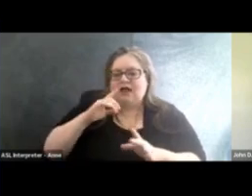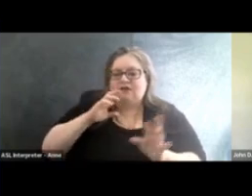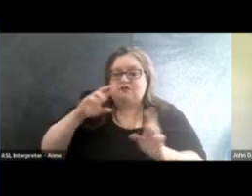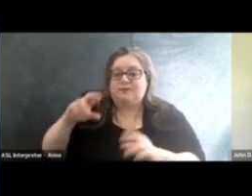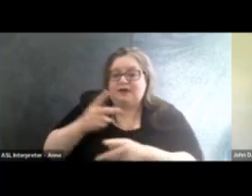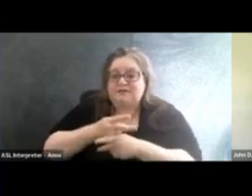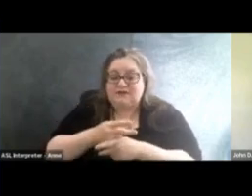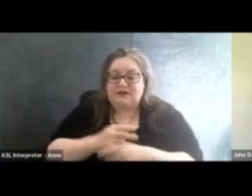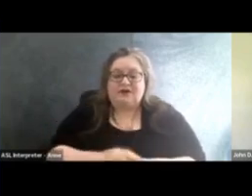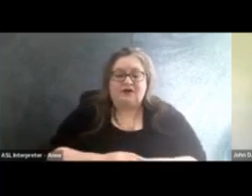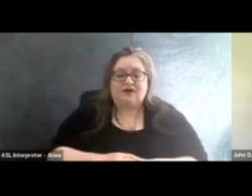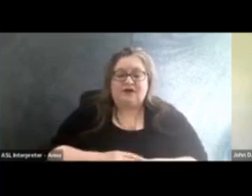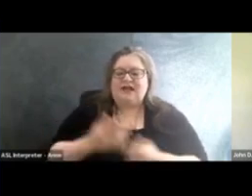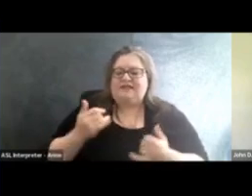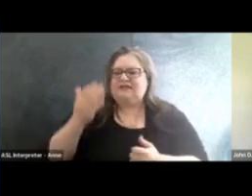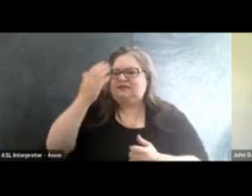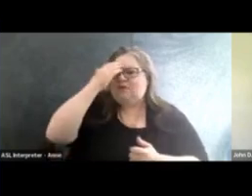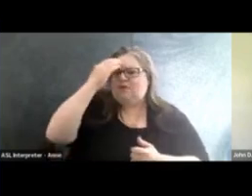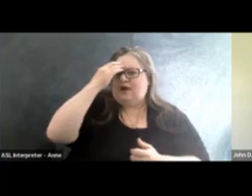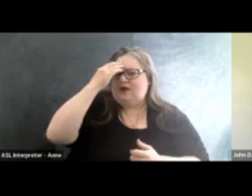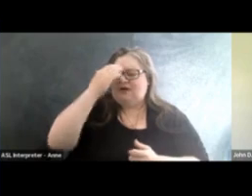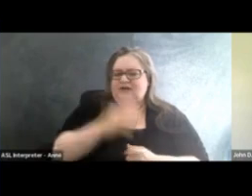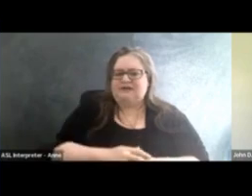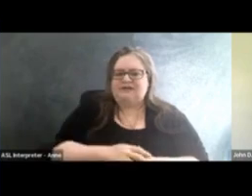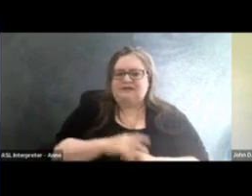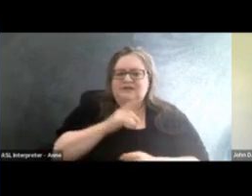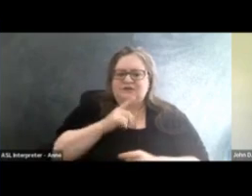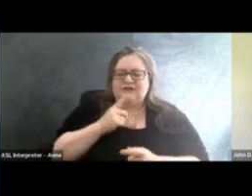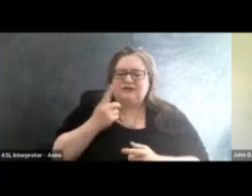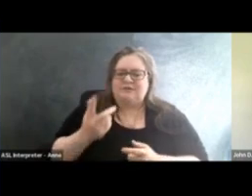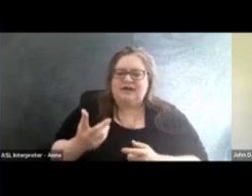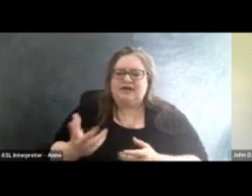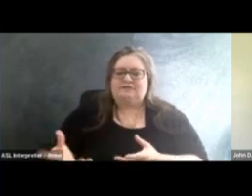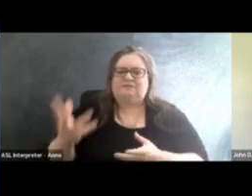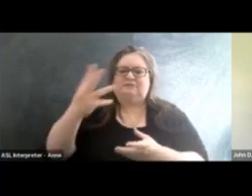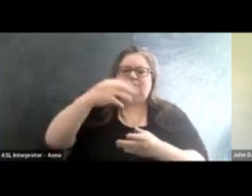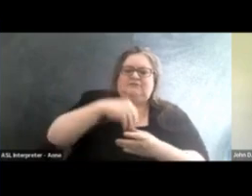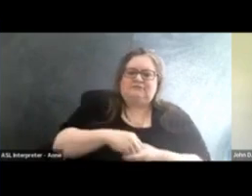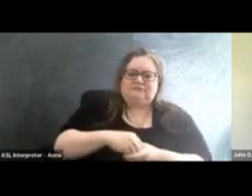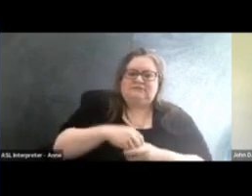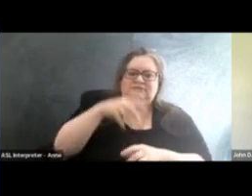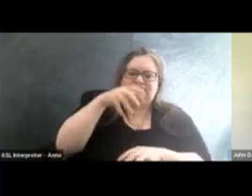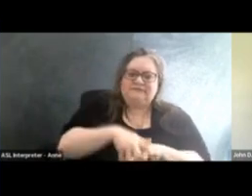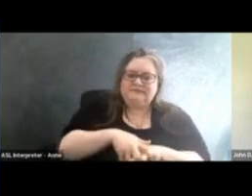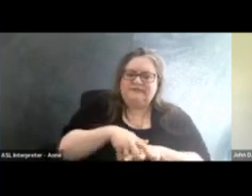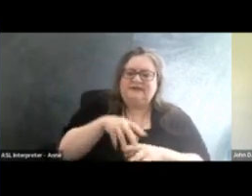where this awareness is really being woven into the fabric of the agency. So you know, we're